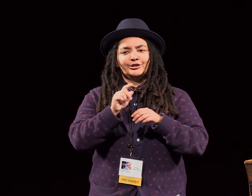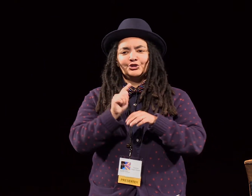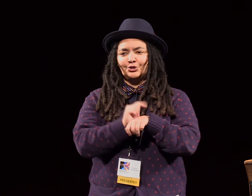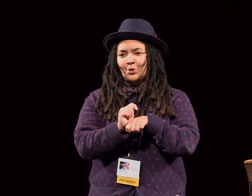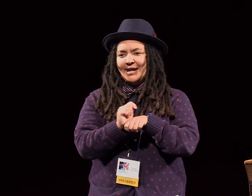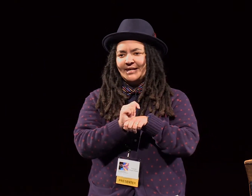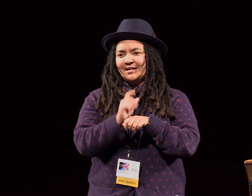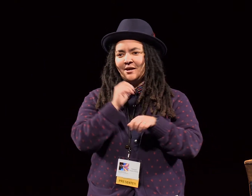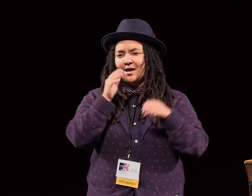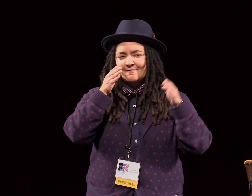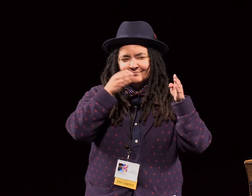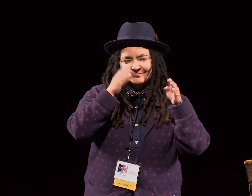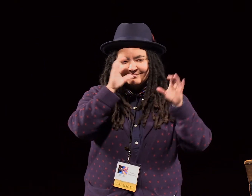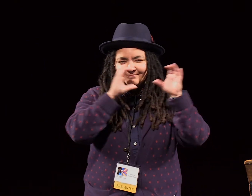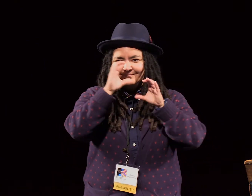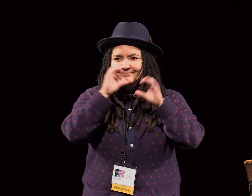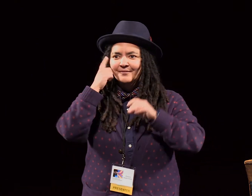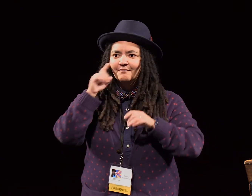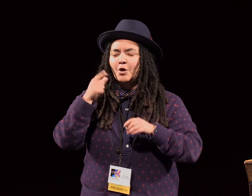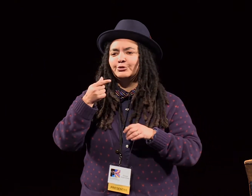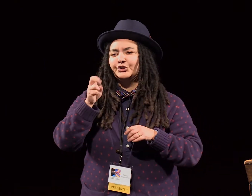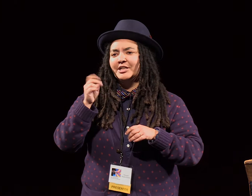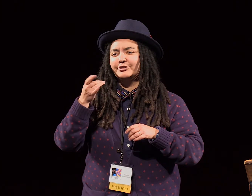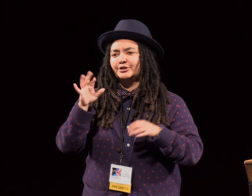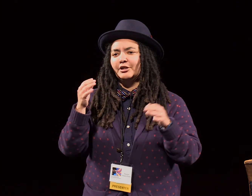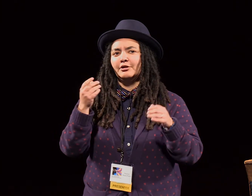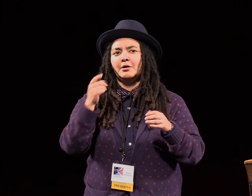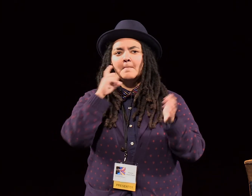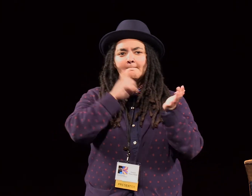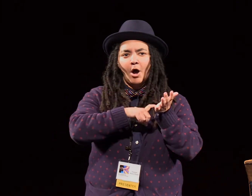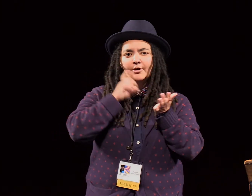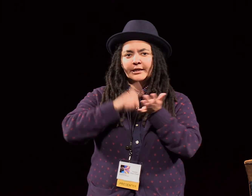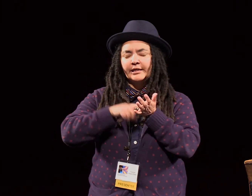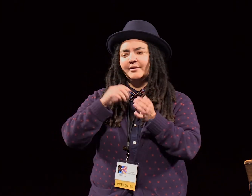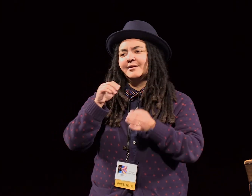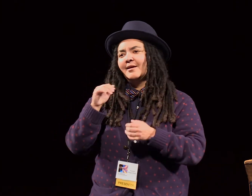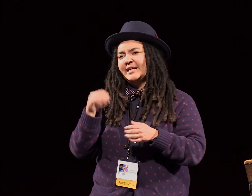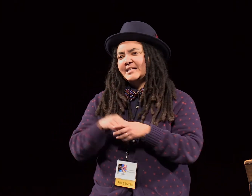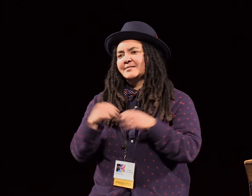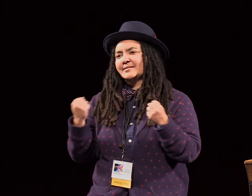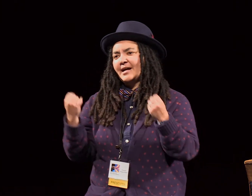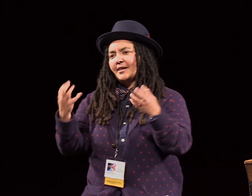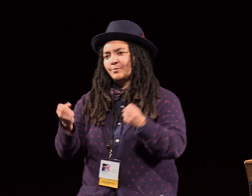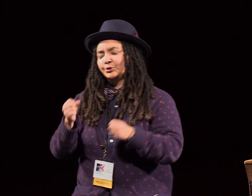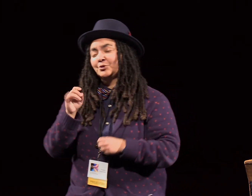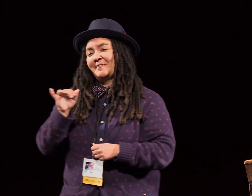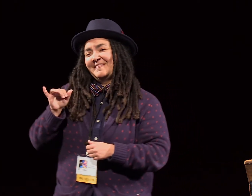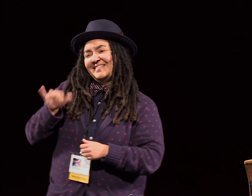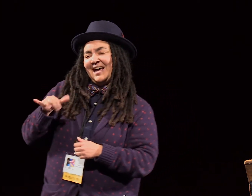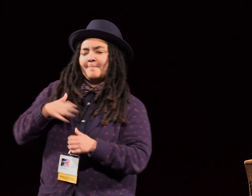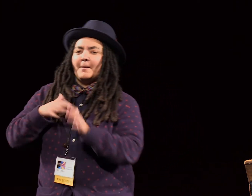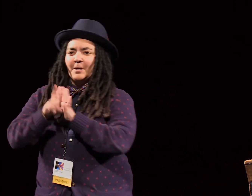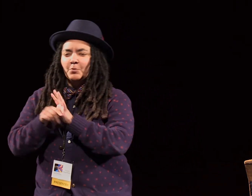They already have that training rooted in them. They have these gender markings in their sign.